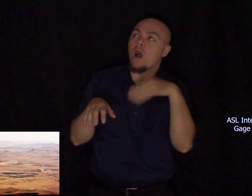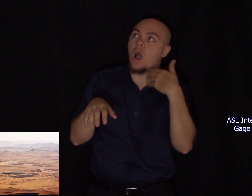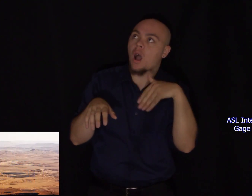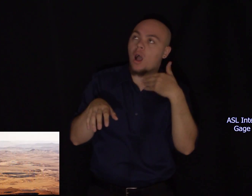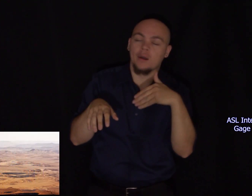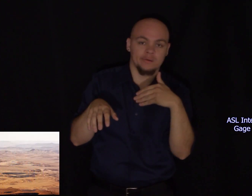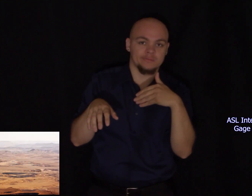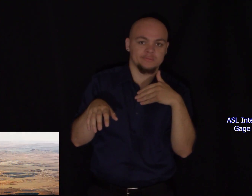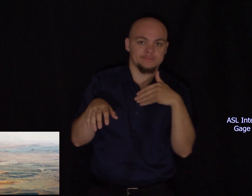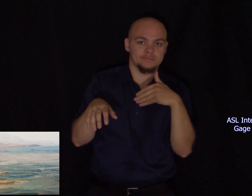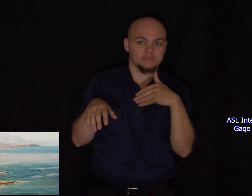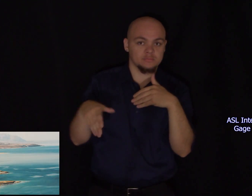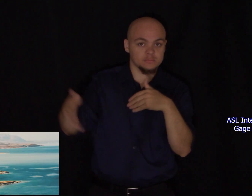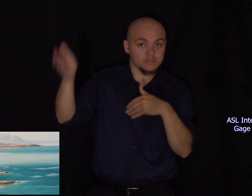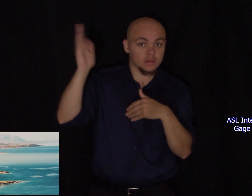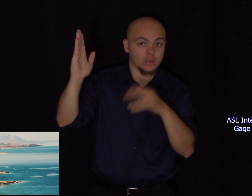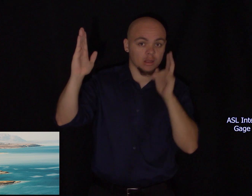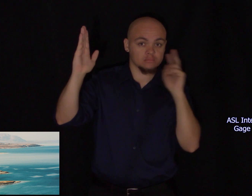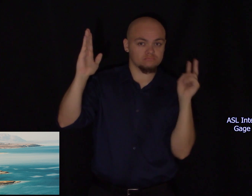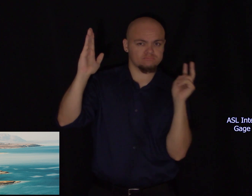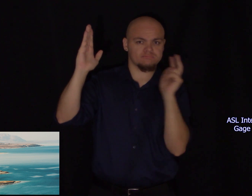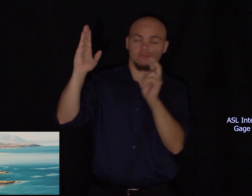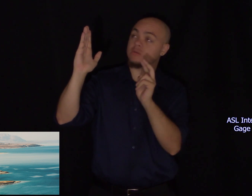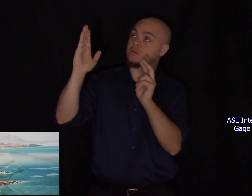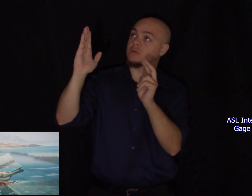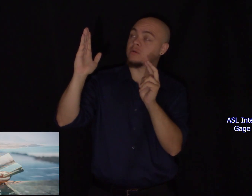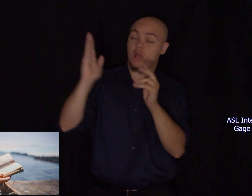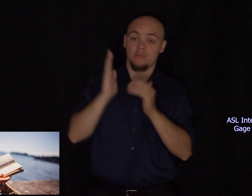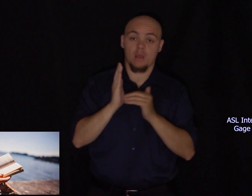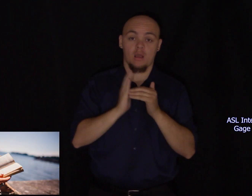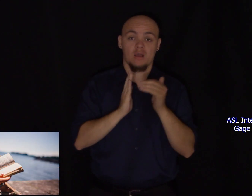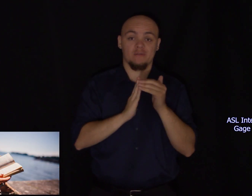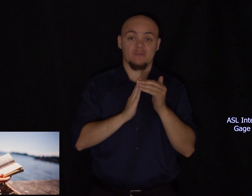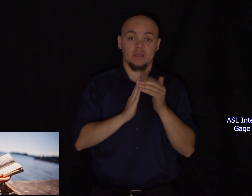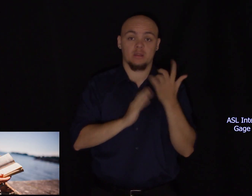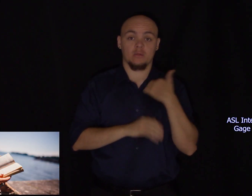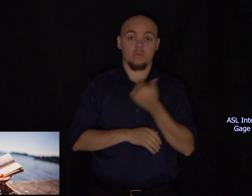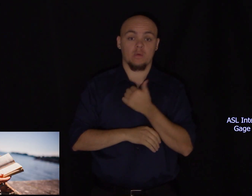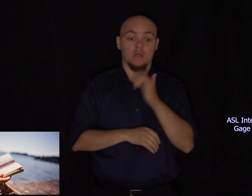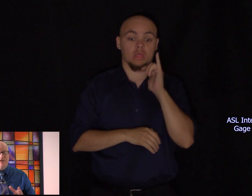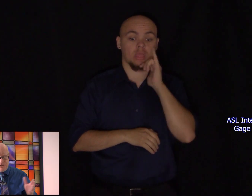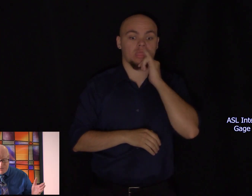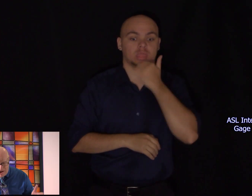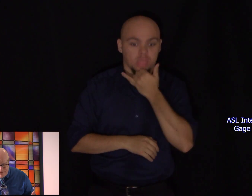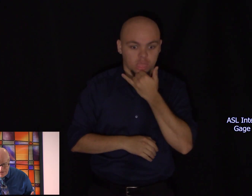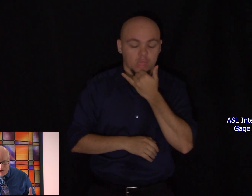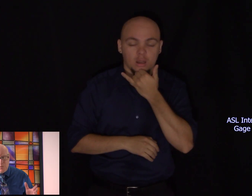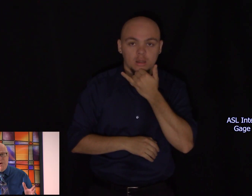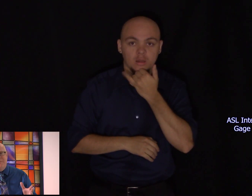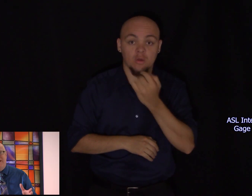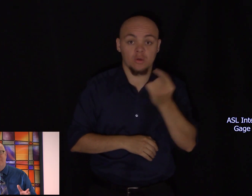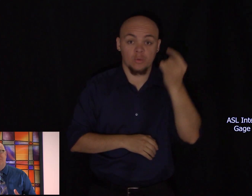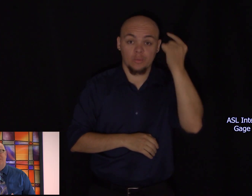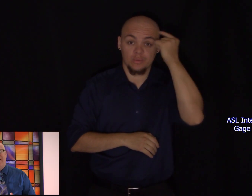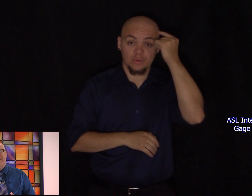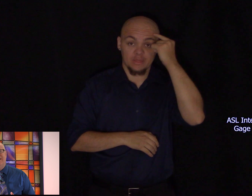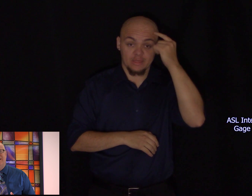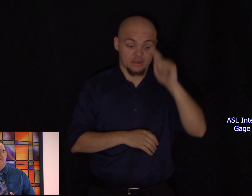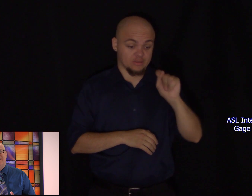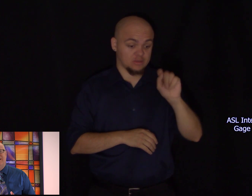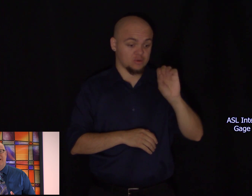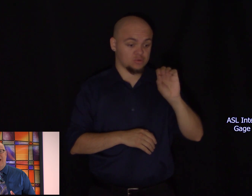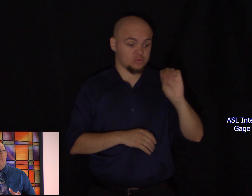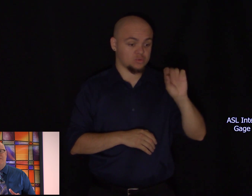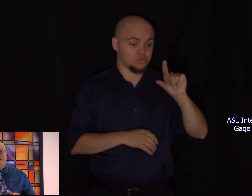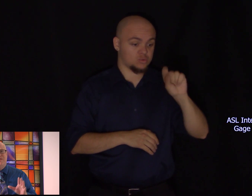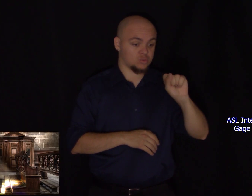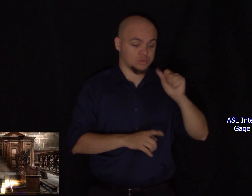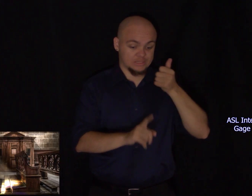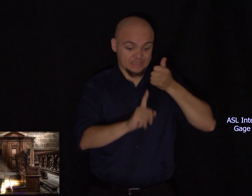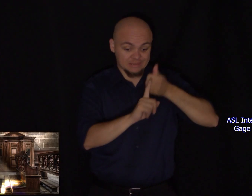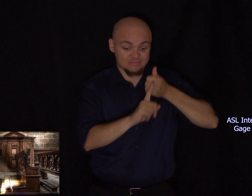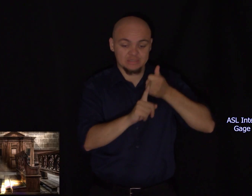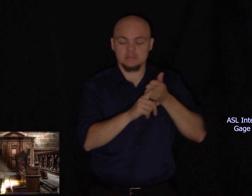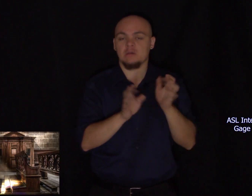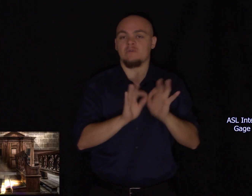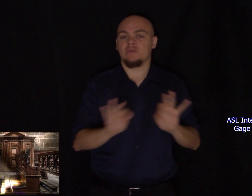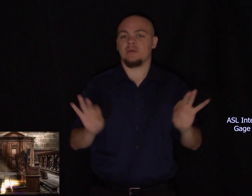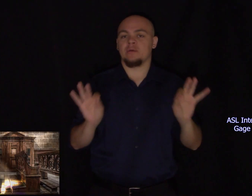awe and wonder about God but too often we make a mistake and we think the tools themselves are